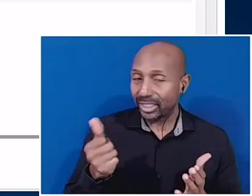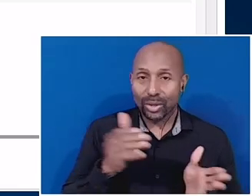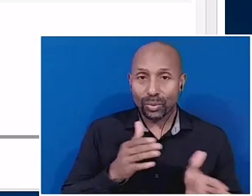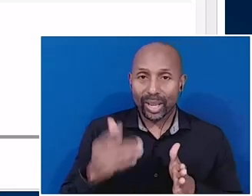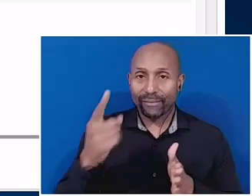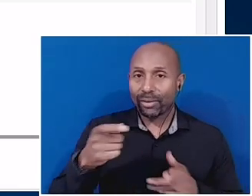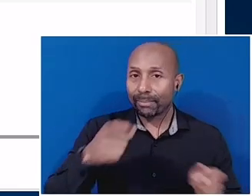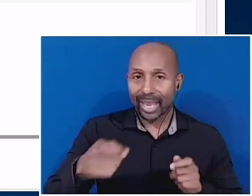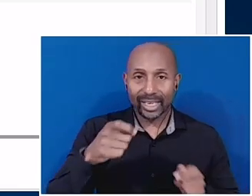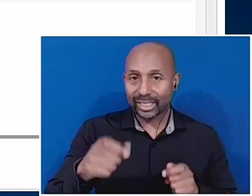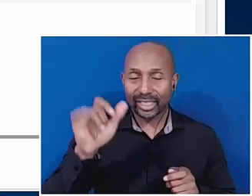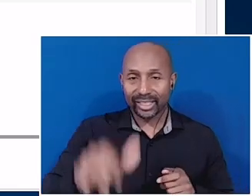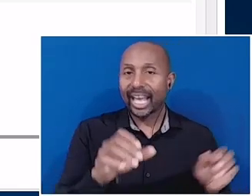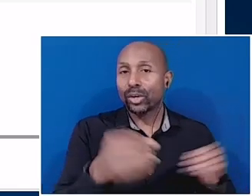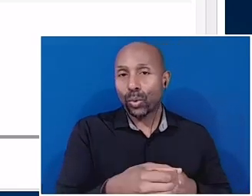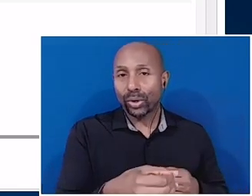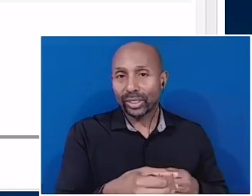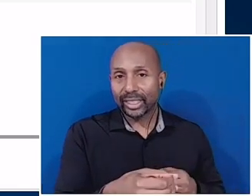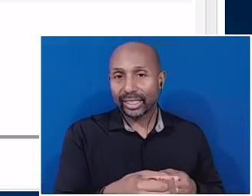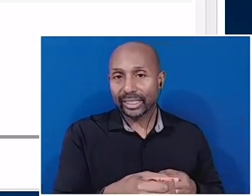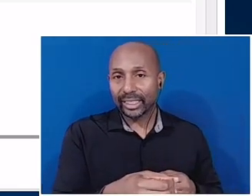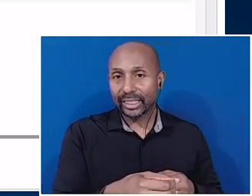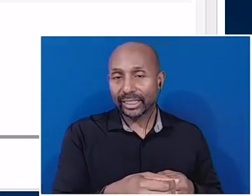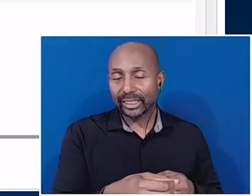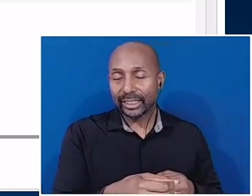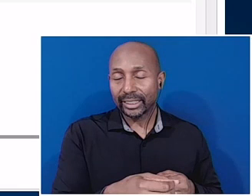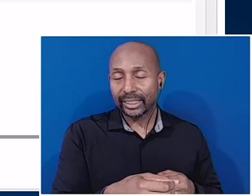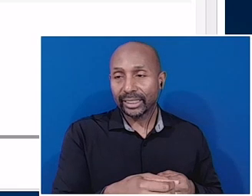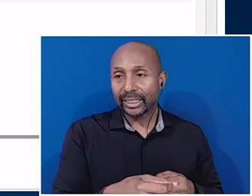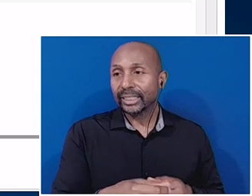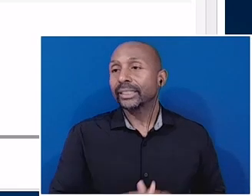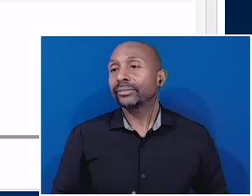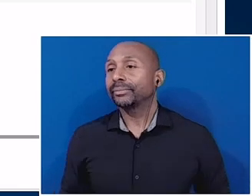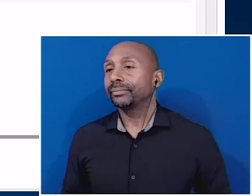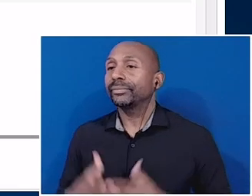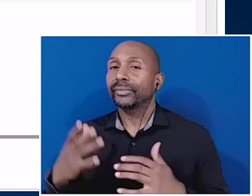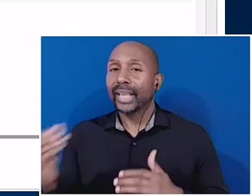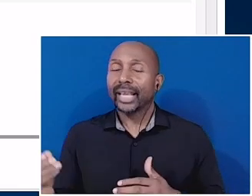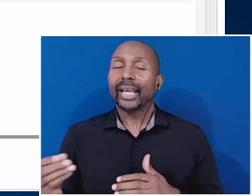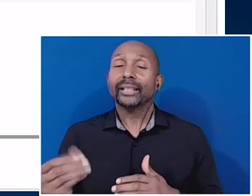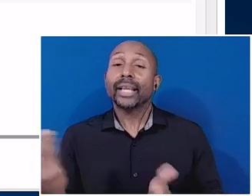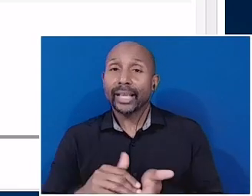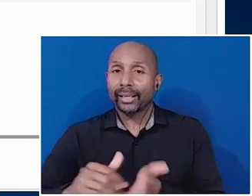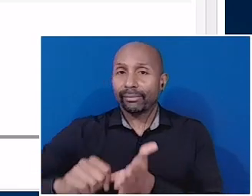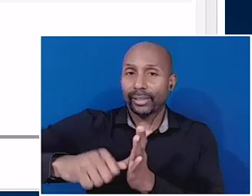organization. And just finally, to underscore that we found that remote